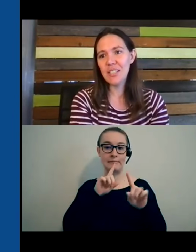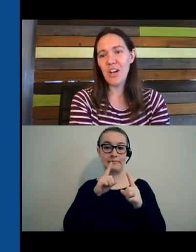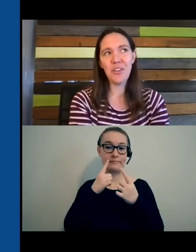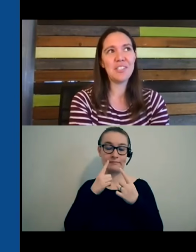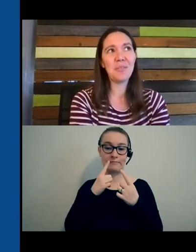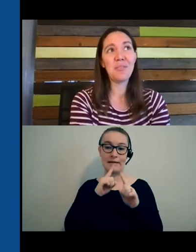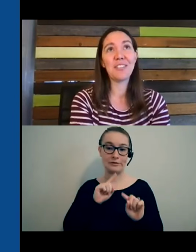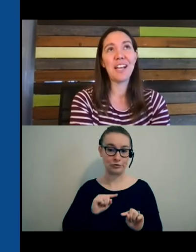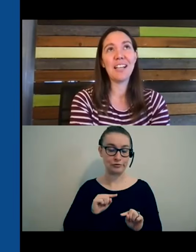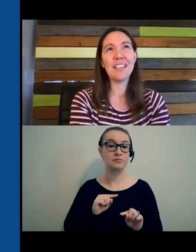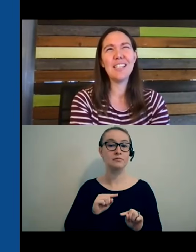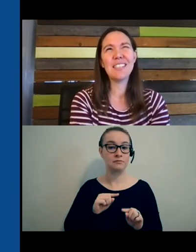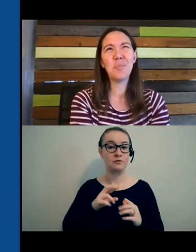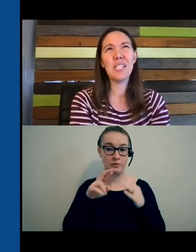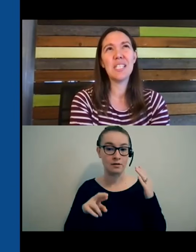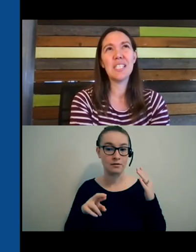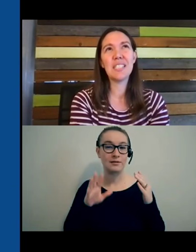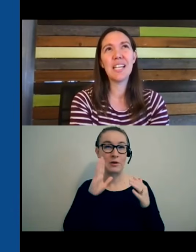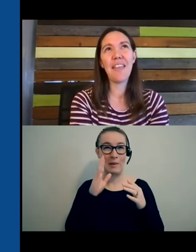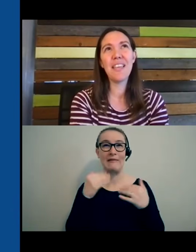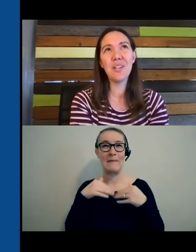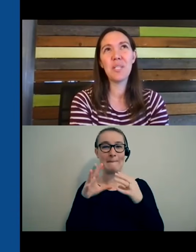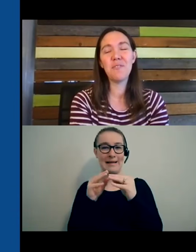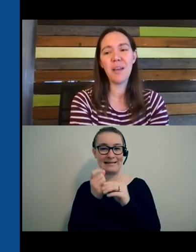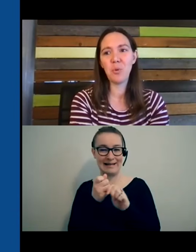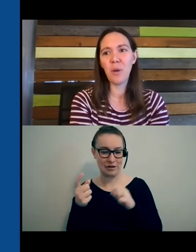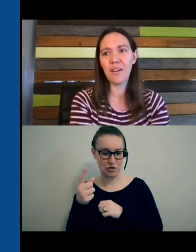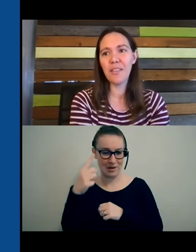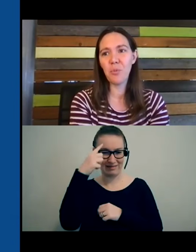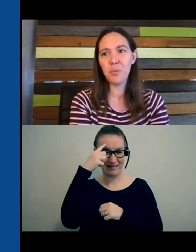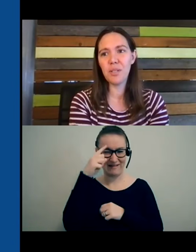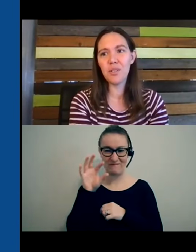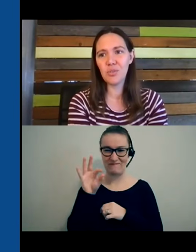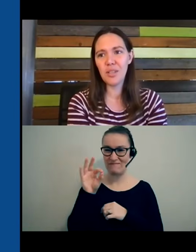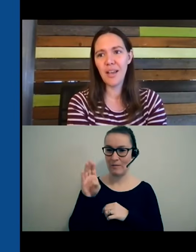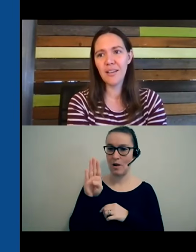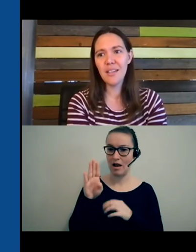Although I'll say we've got a lot -- I think it's going to be -- I think it'll be in February that we'll be doing that.